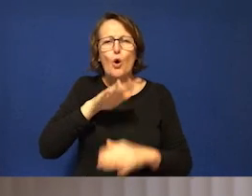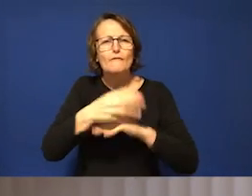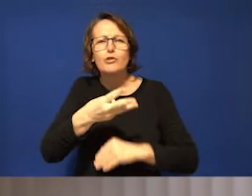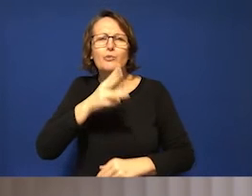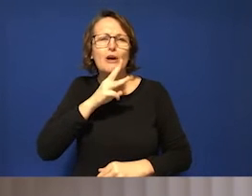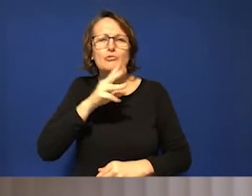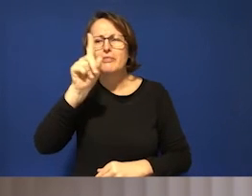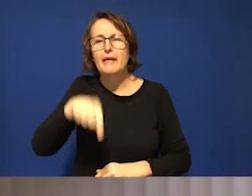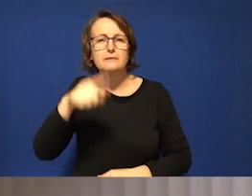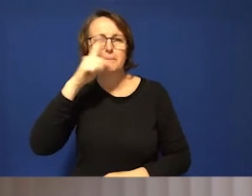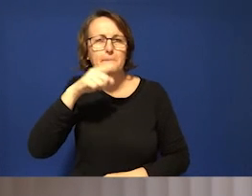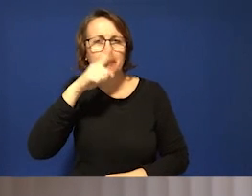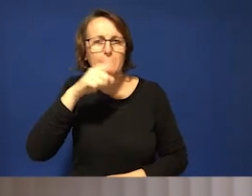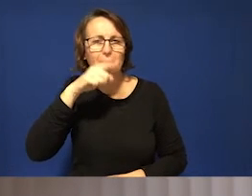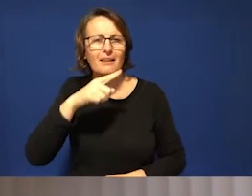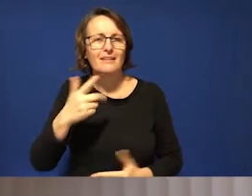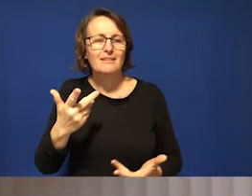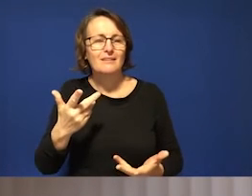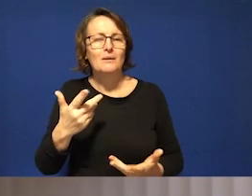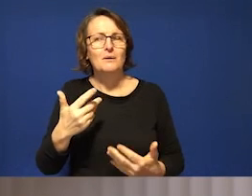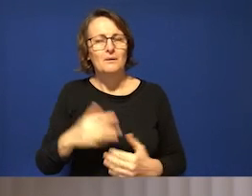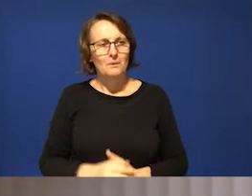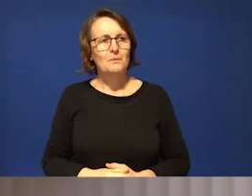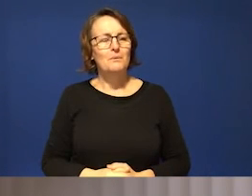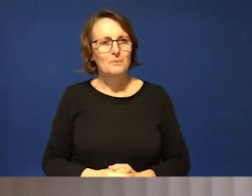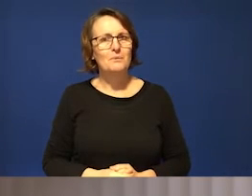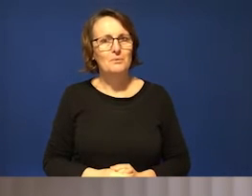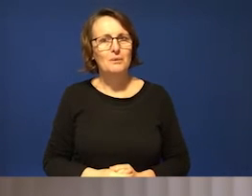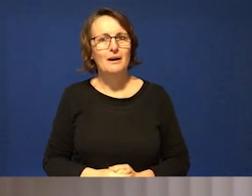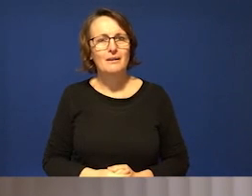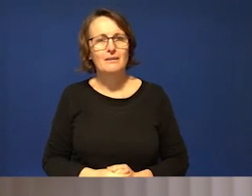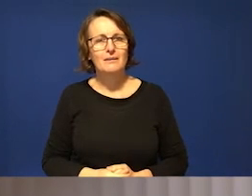I mean, they really the guts to build a building like this